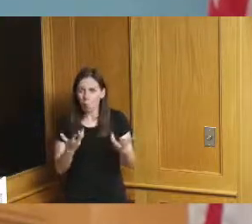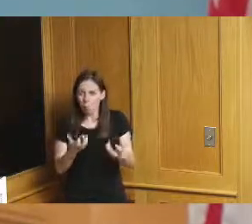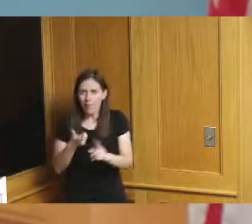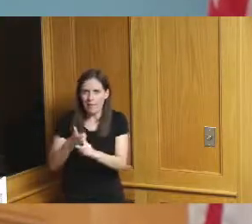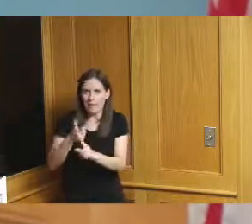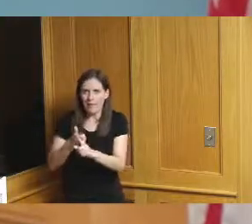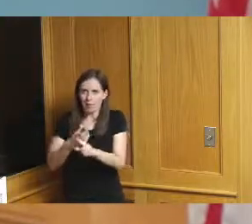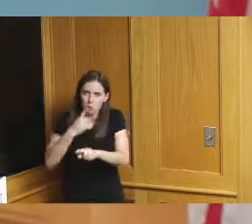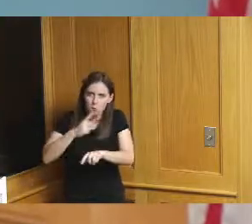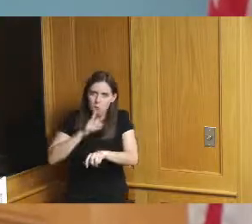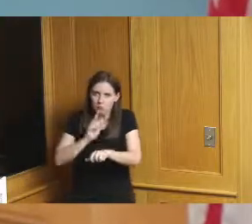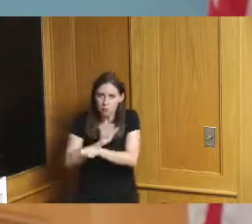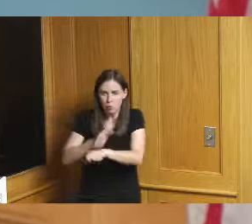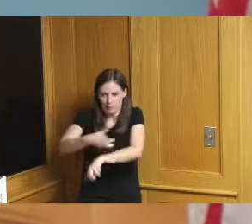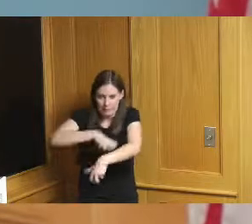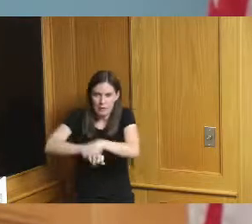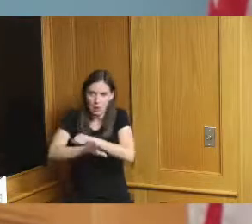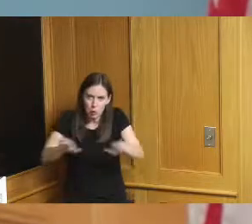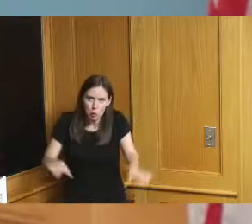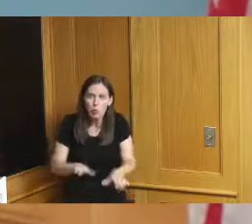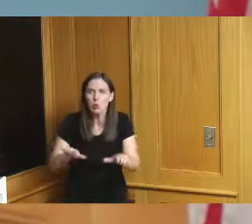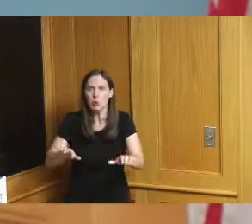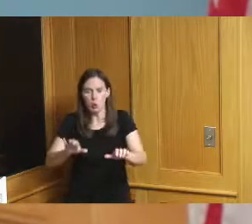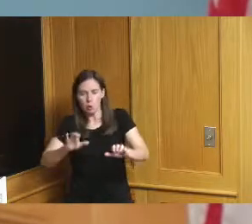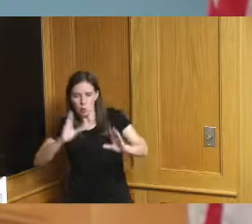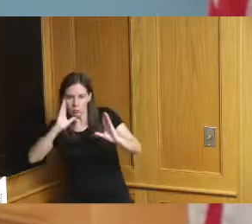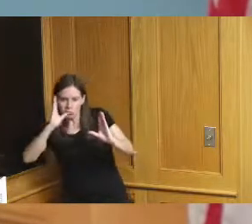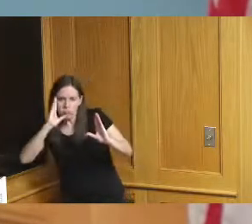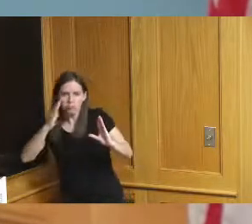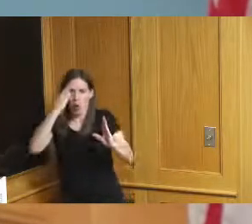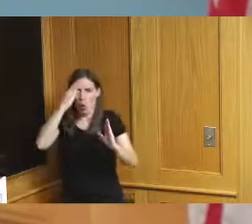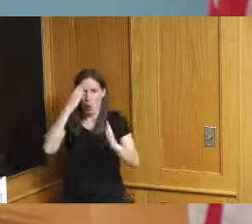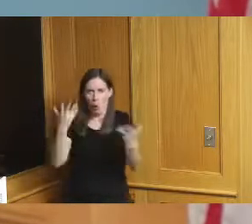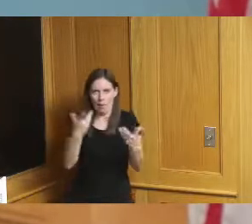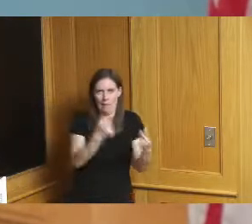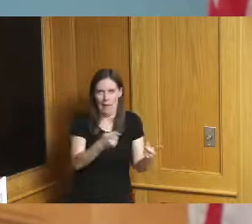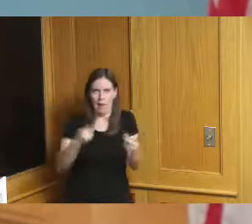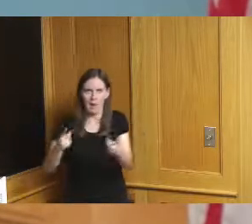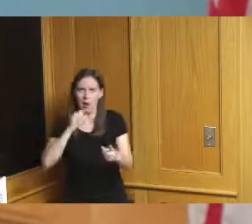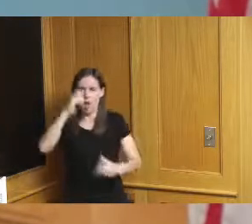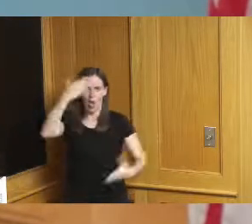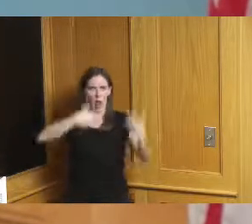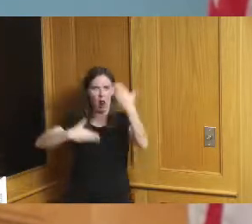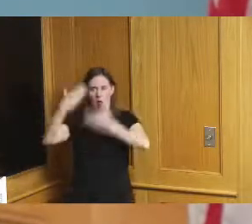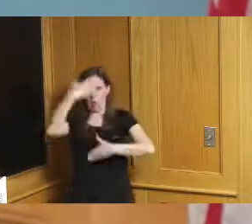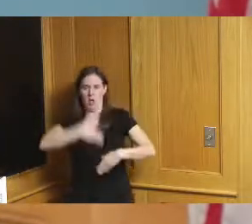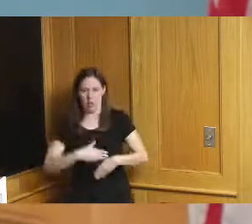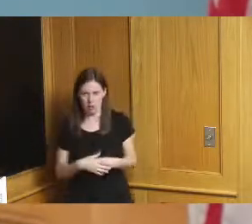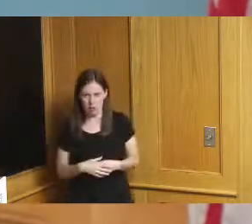so one we want to look at the administrator and sort of look at we need to rework the power